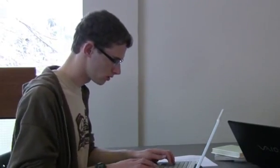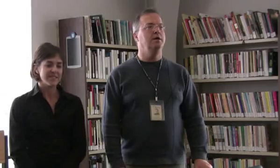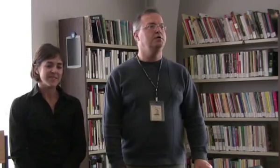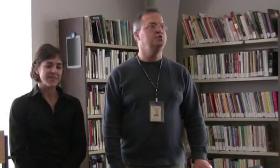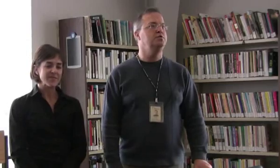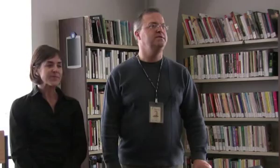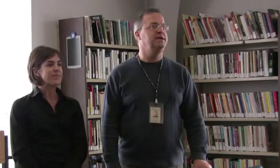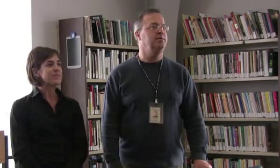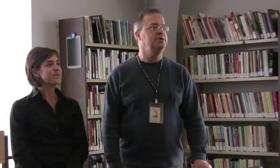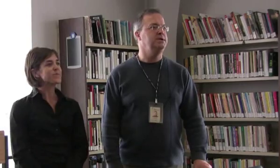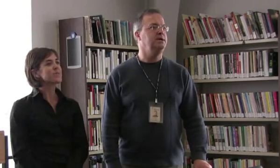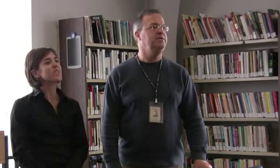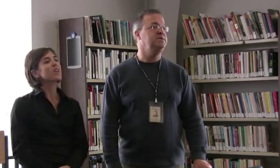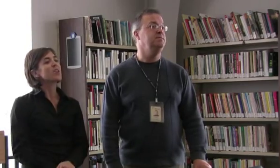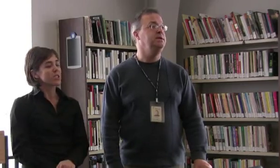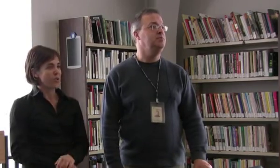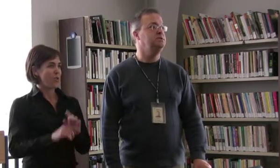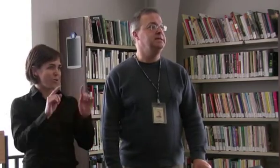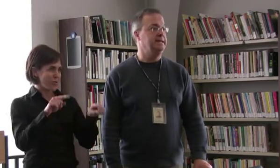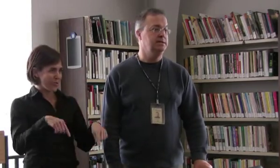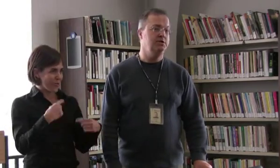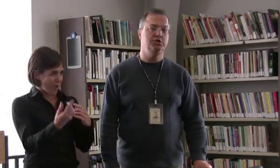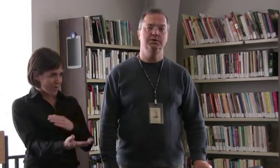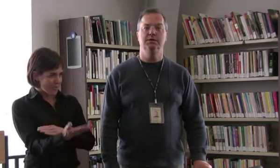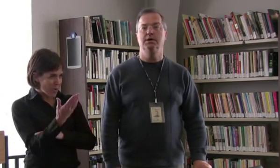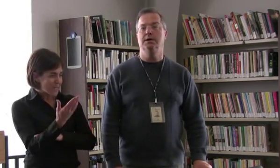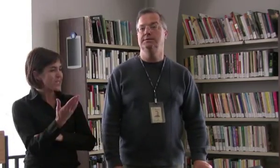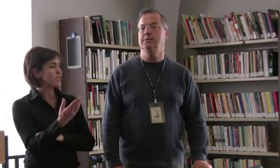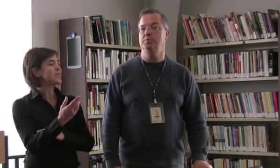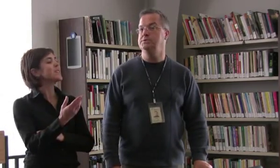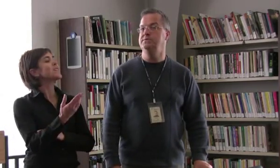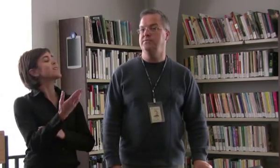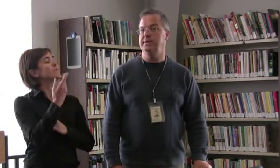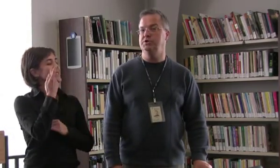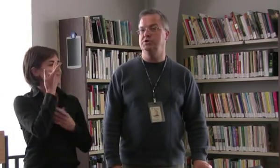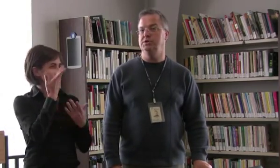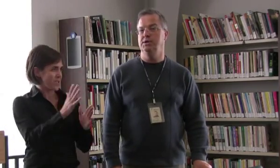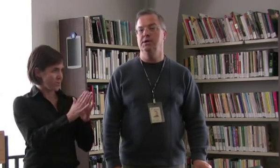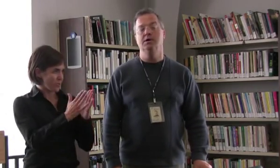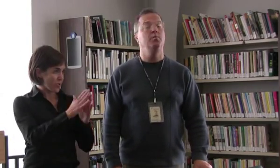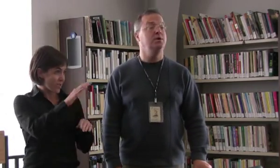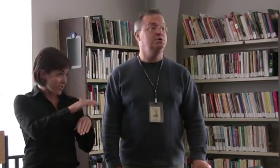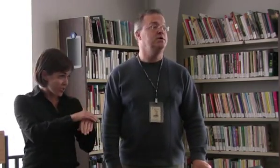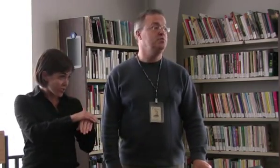On our tour of the library we have seen many books in English and some books